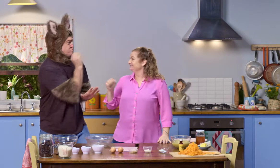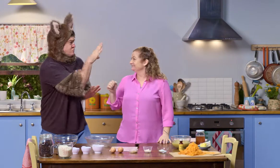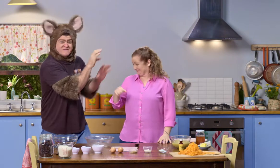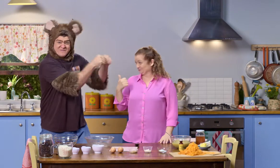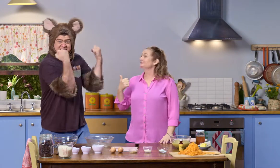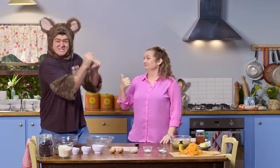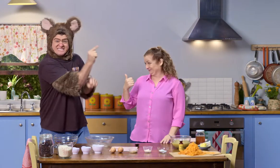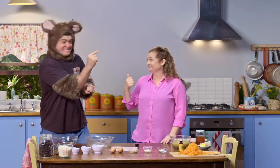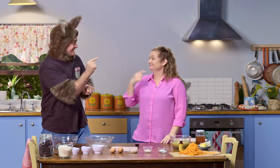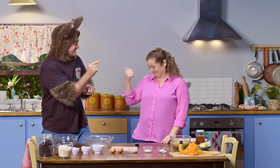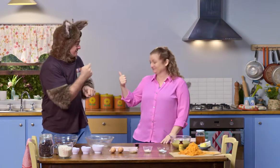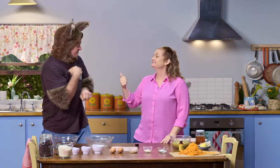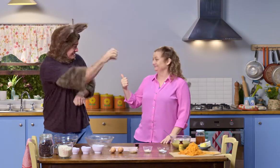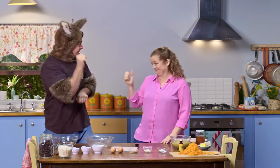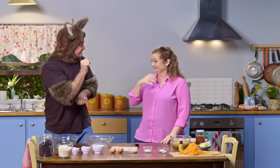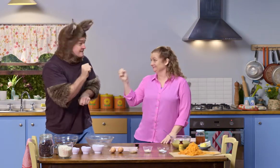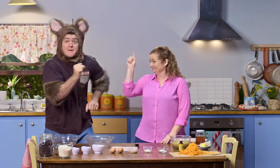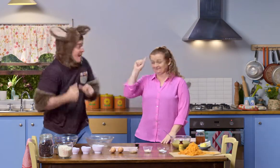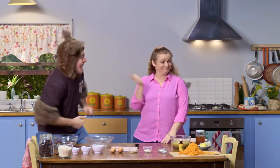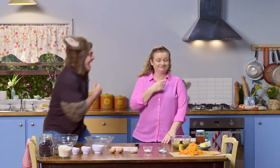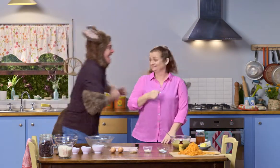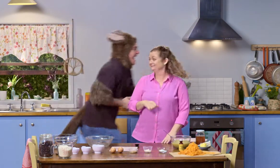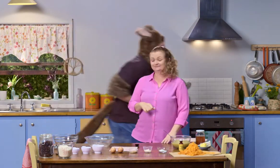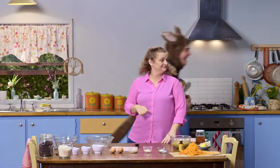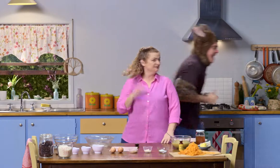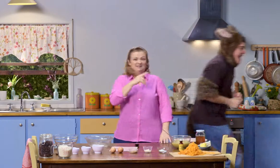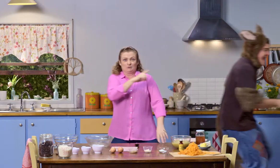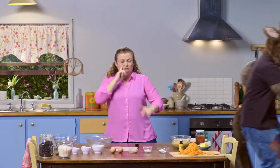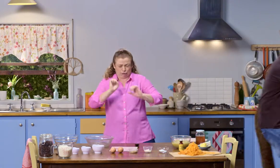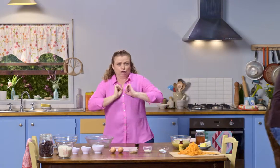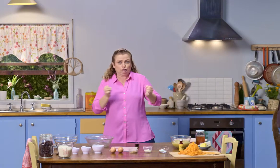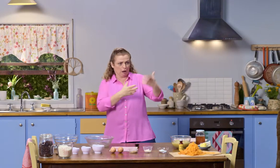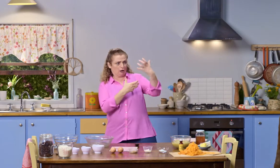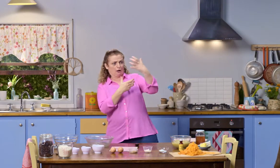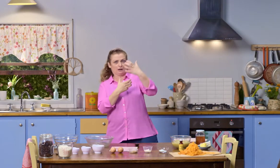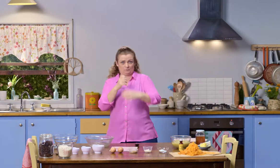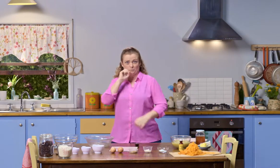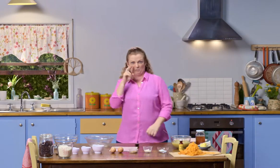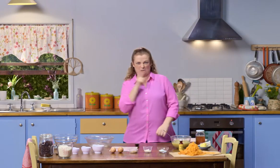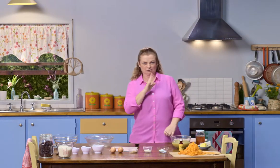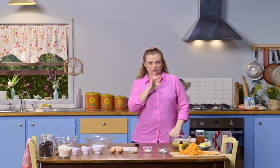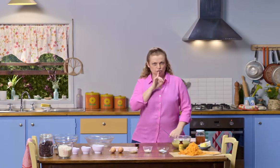Oh, I put it in the fridge, Sally. Should I get it? OK, you get it, Possum. OK. You watch, he's going to get a real shock.